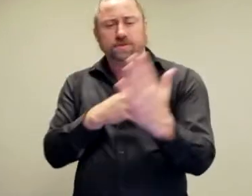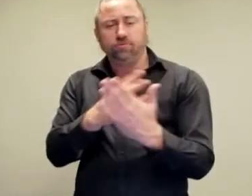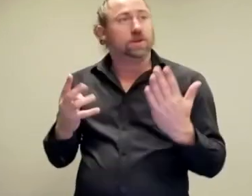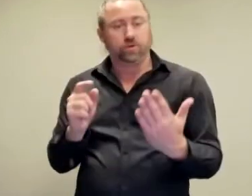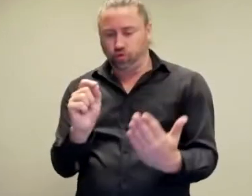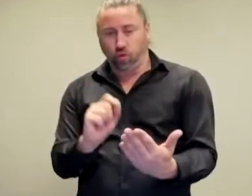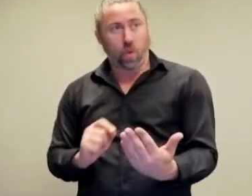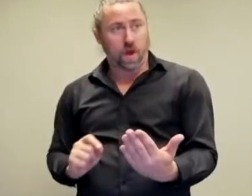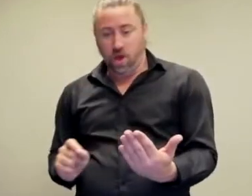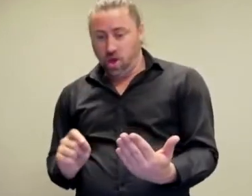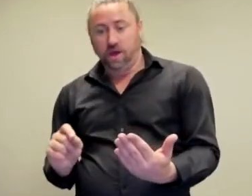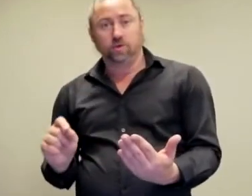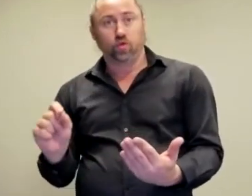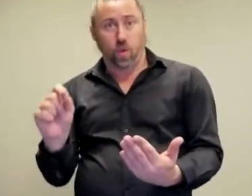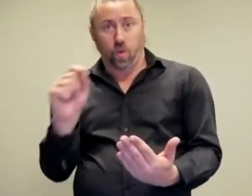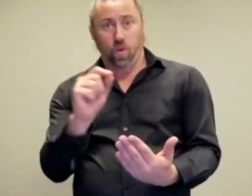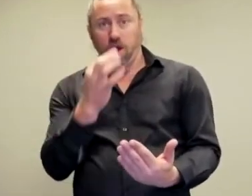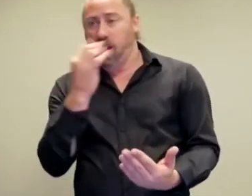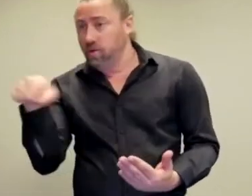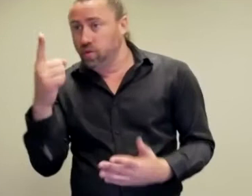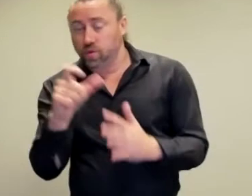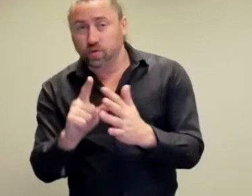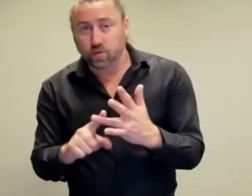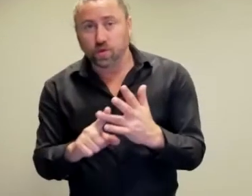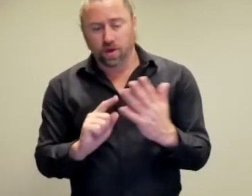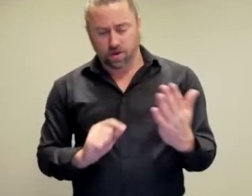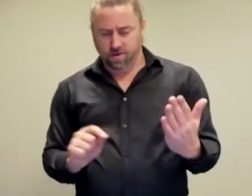And I ask the participants if the form reminds them of something else to